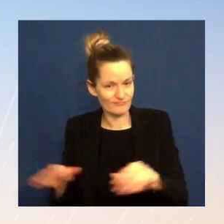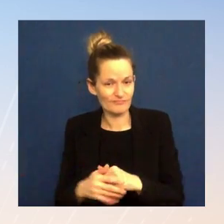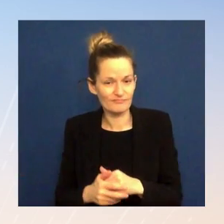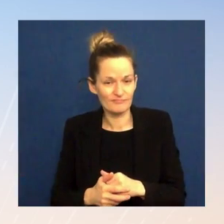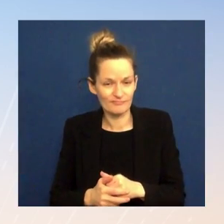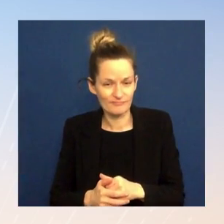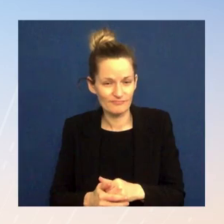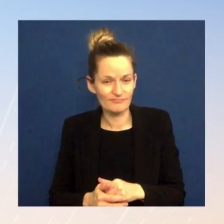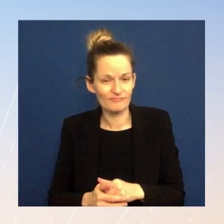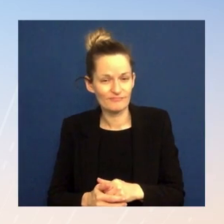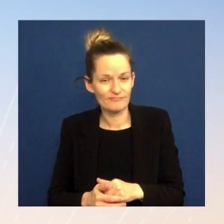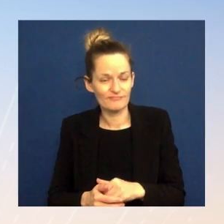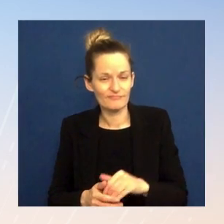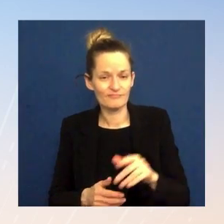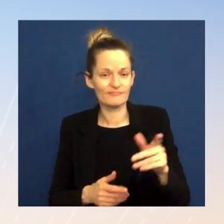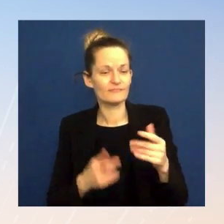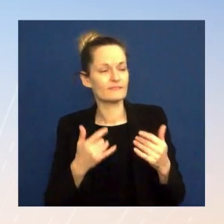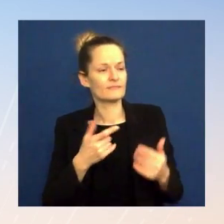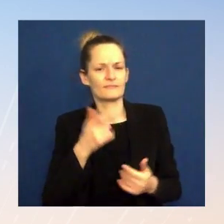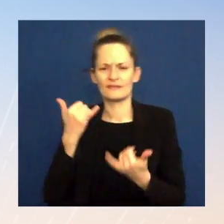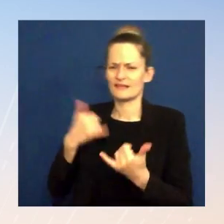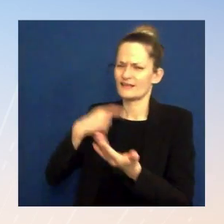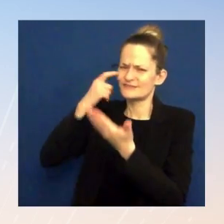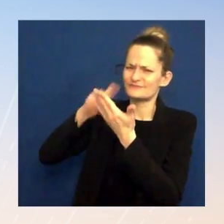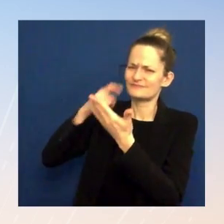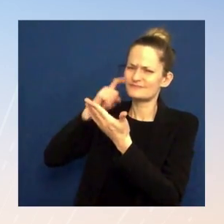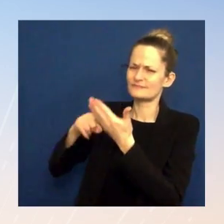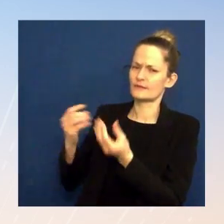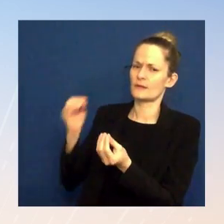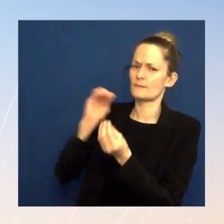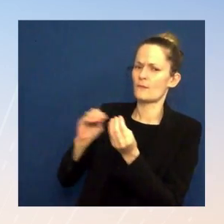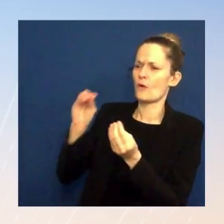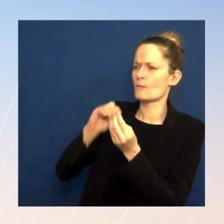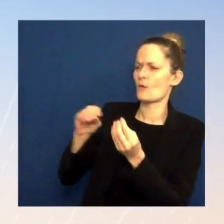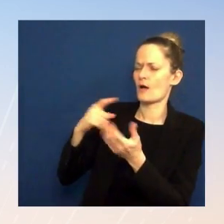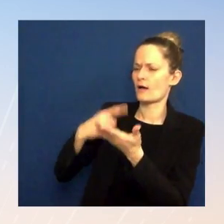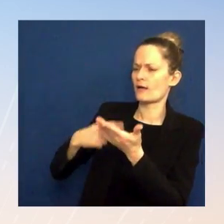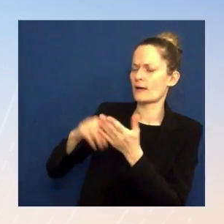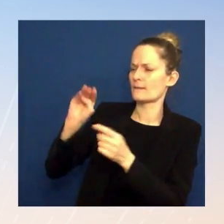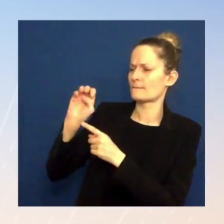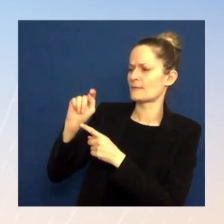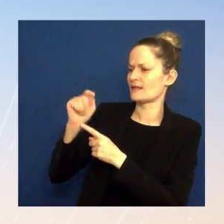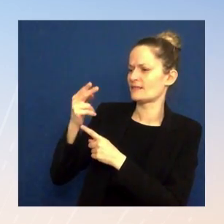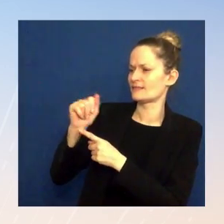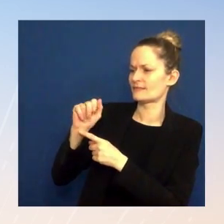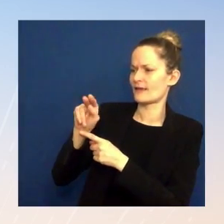How much of a setback is that for you and your methane -- your overall methane and climate goals?